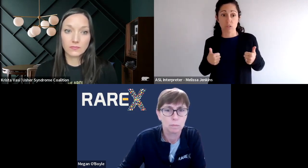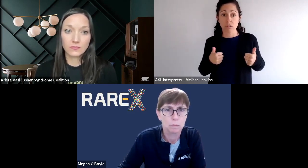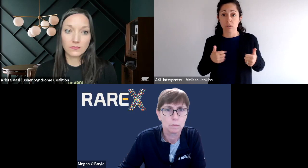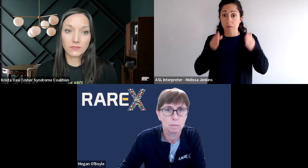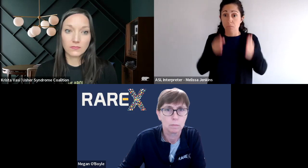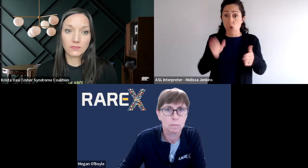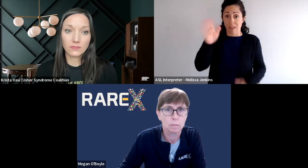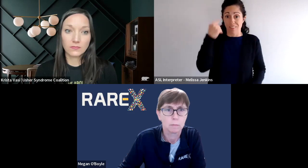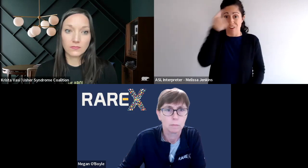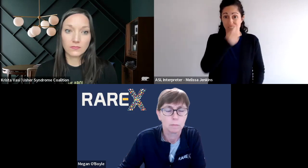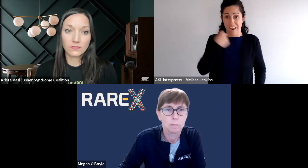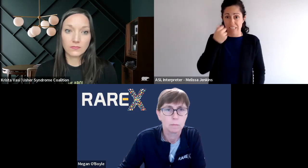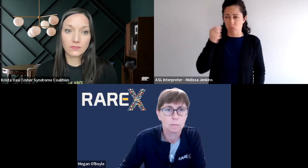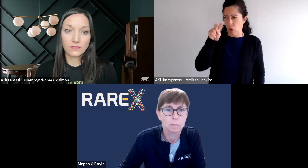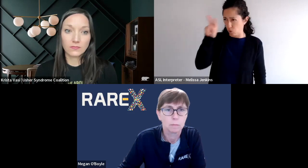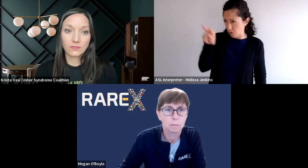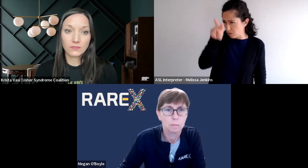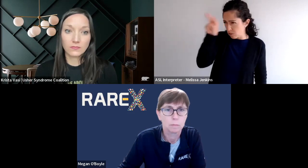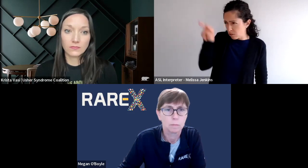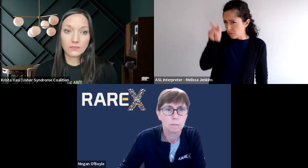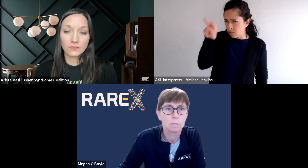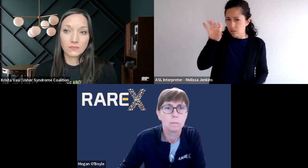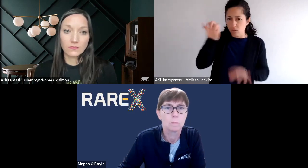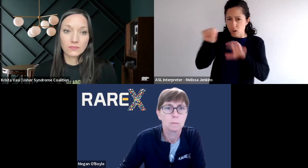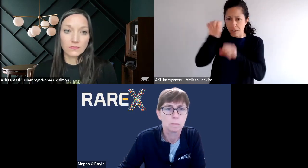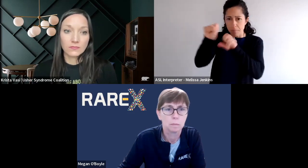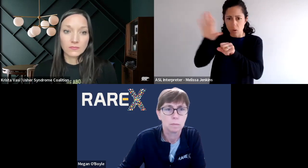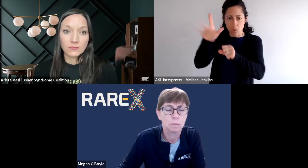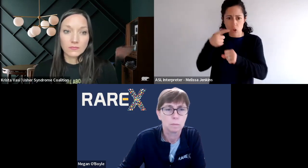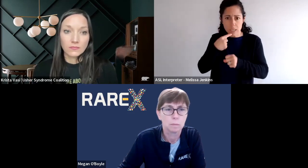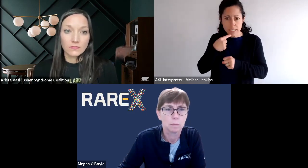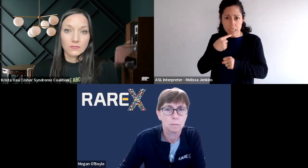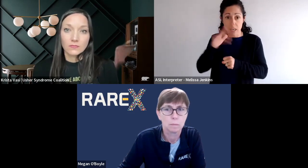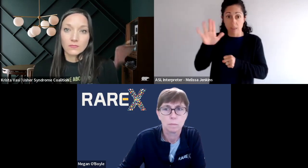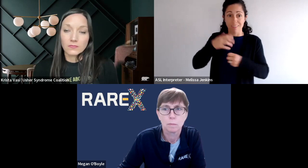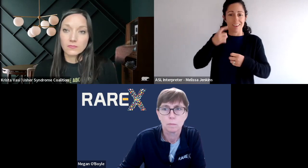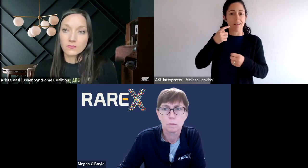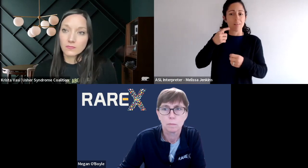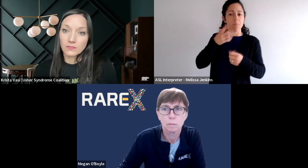listen to what they're saying, am I piecing up the emotional cues, whether a person is happy or angry